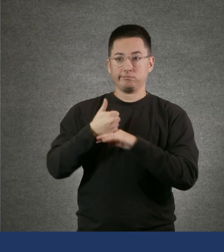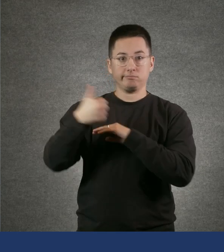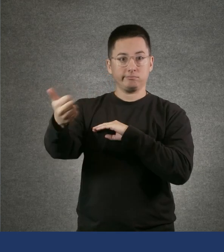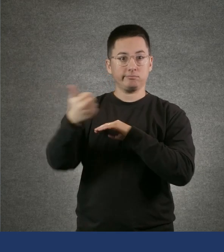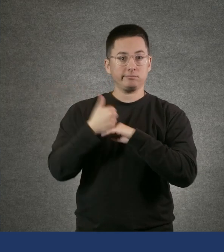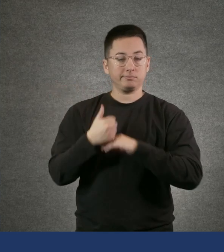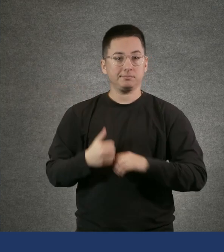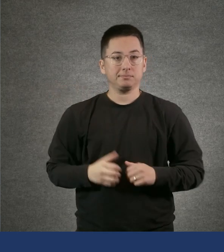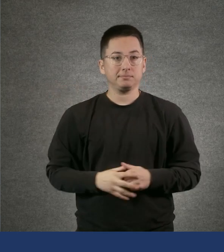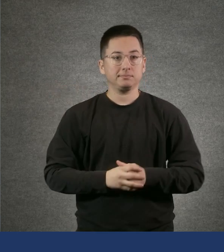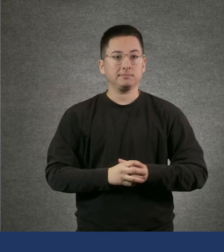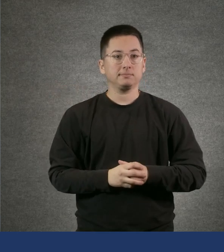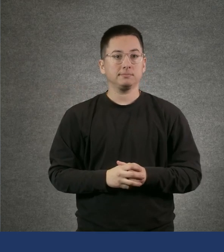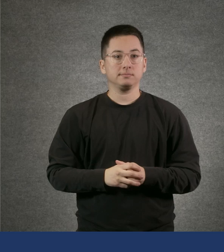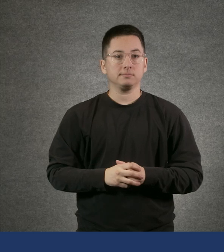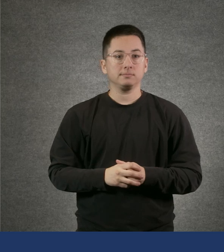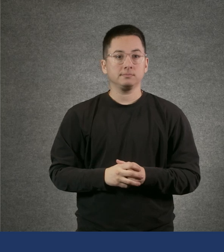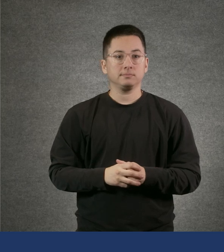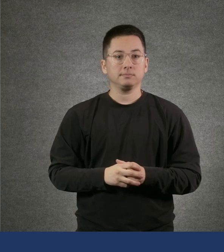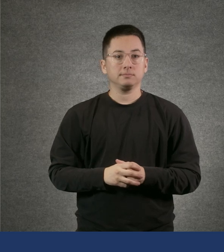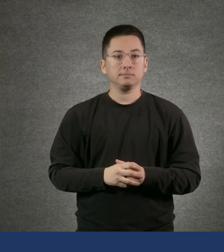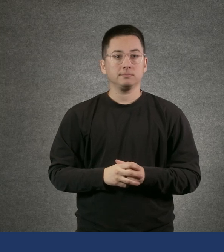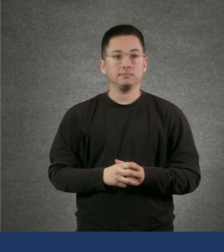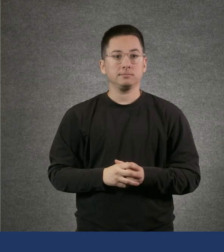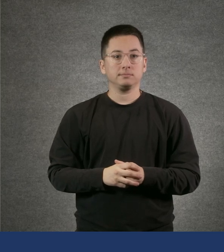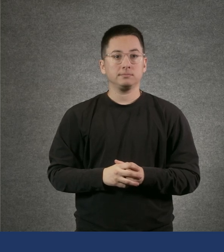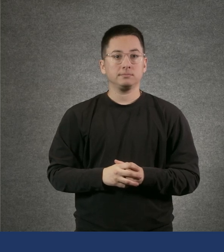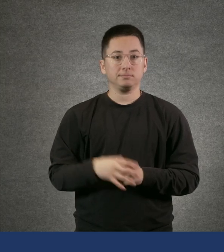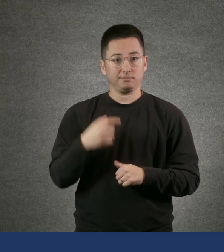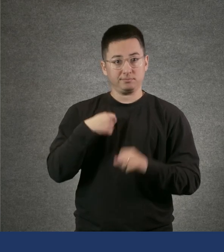when it's 20 below temperature, or in the rain or in the snow.